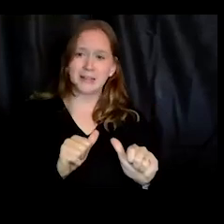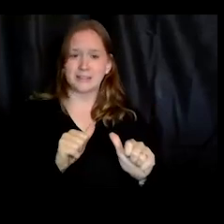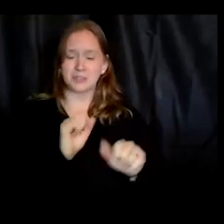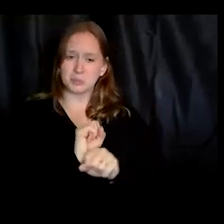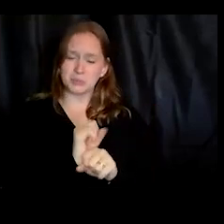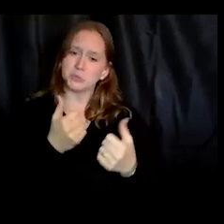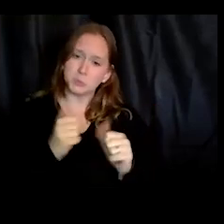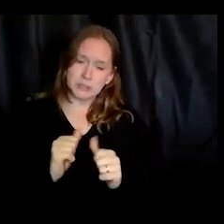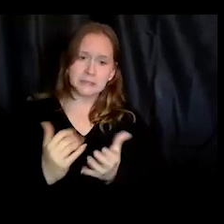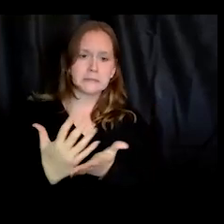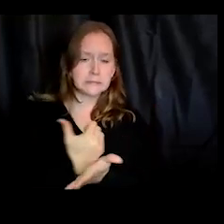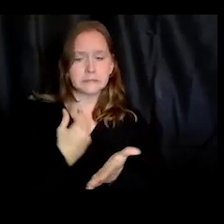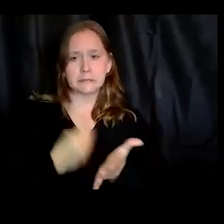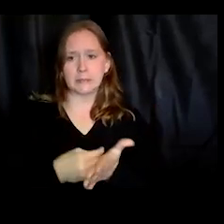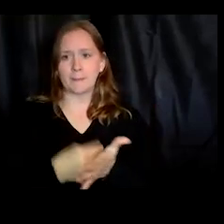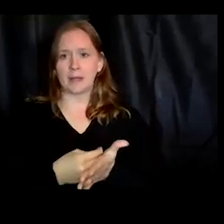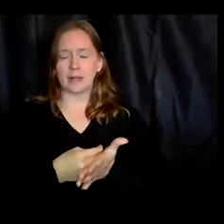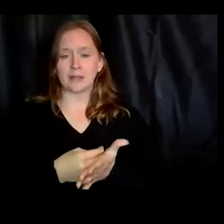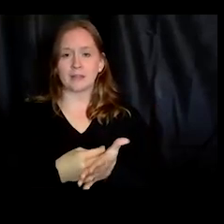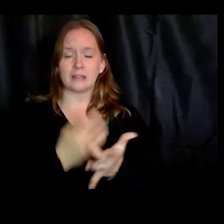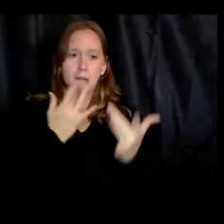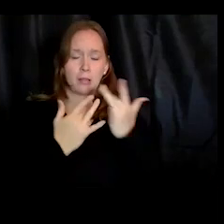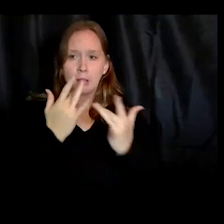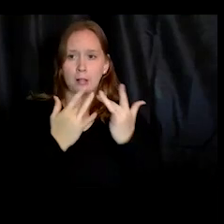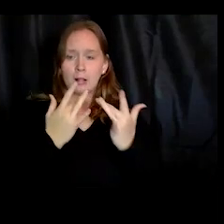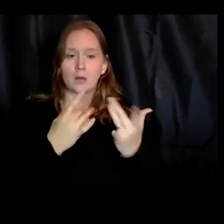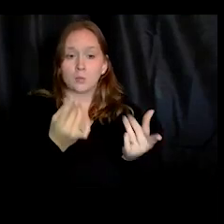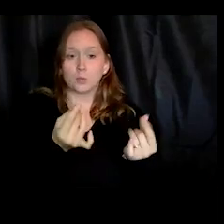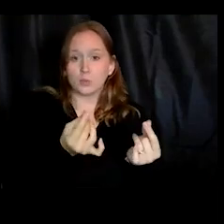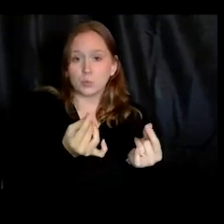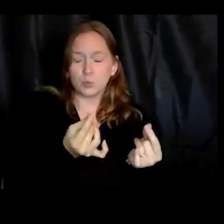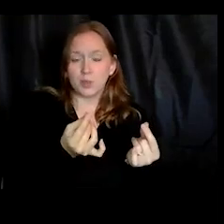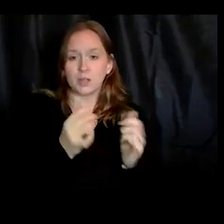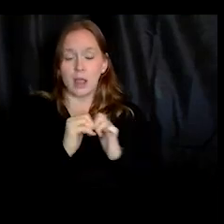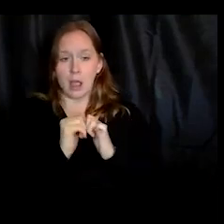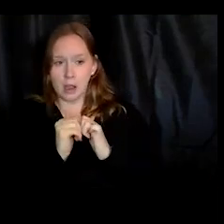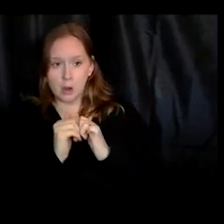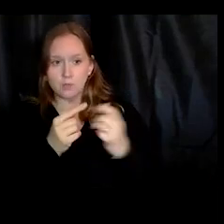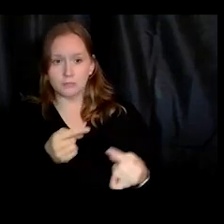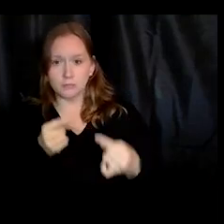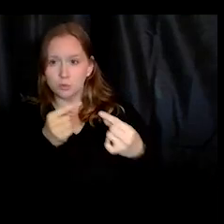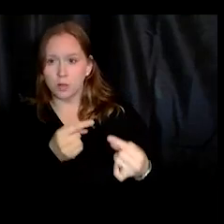income that they need to survive. And what are they doing and how are they struggling with that?